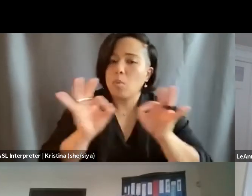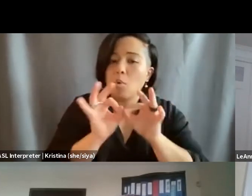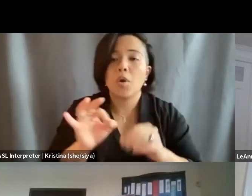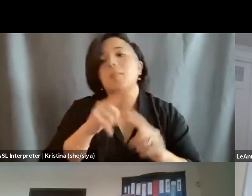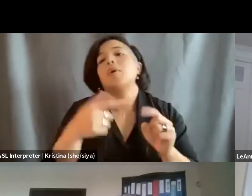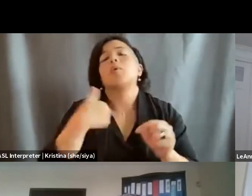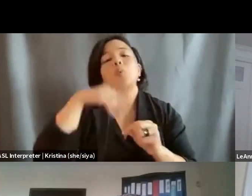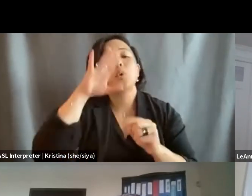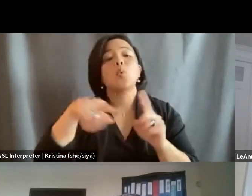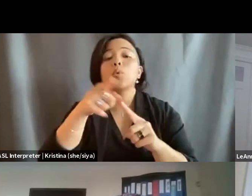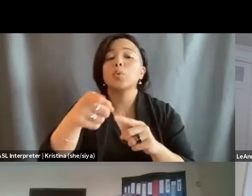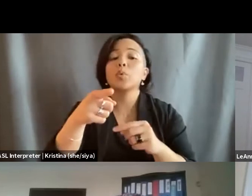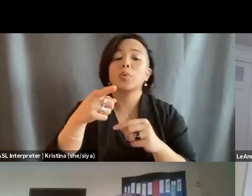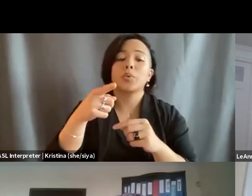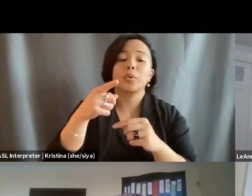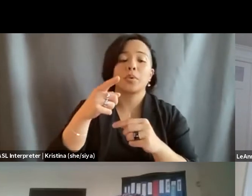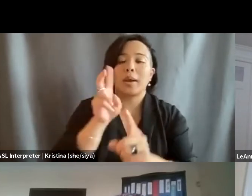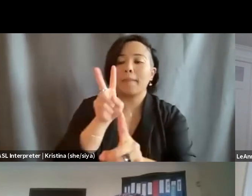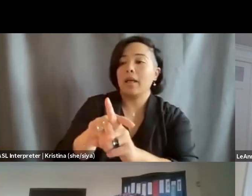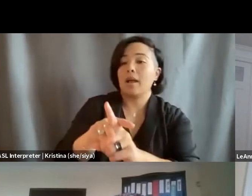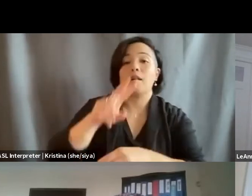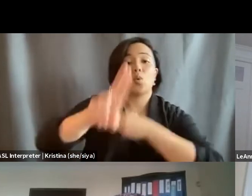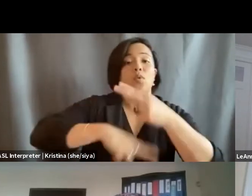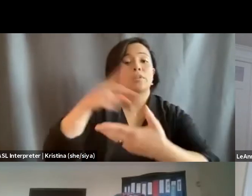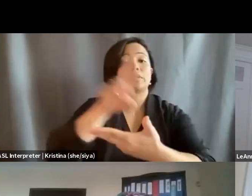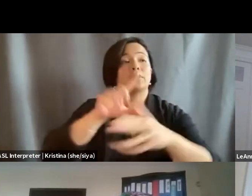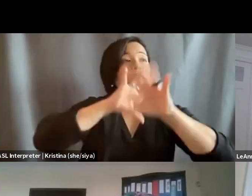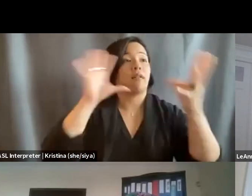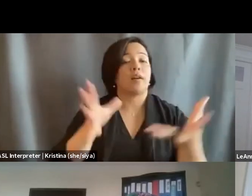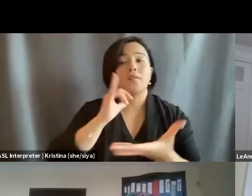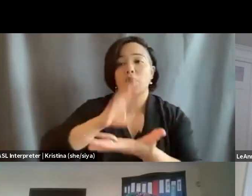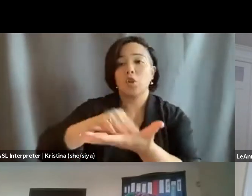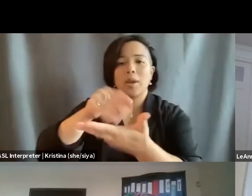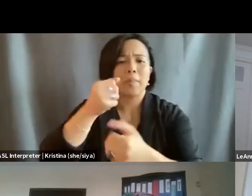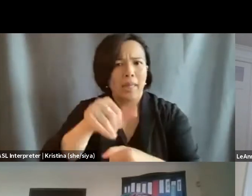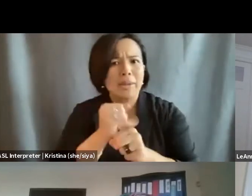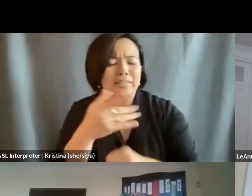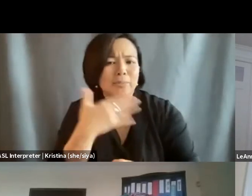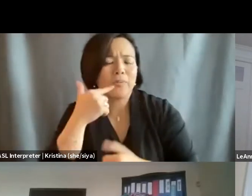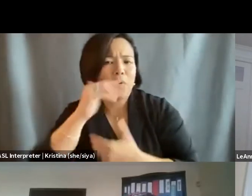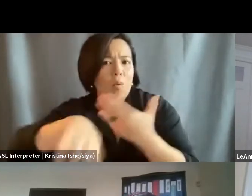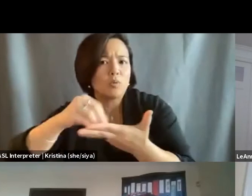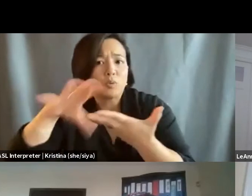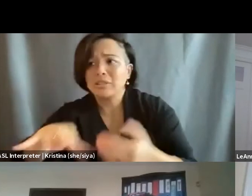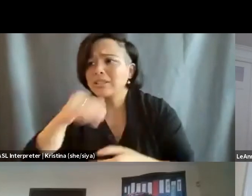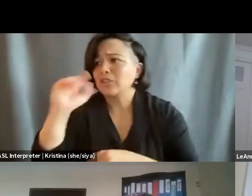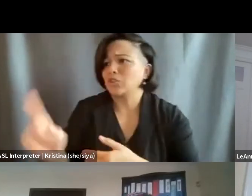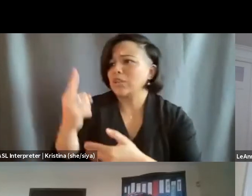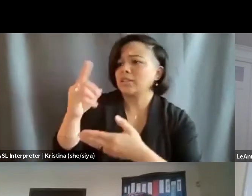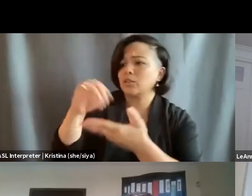makes it better for all students, not just students with disability. So it does make it more accessible,